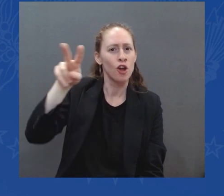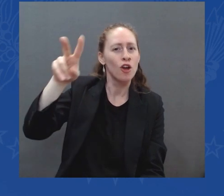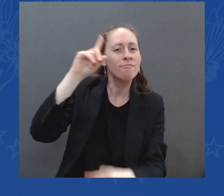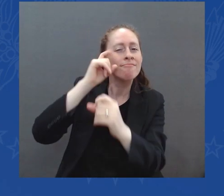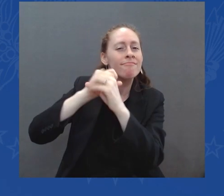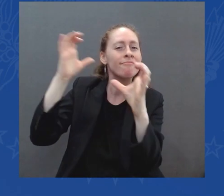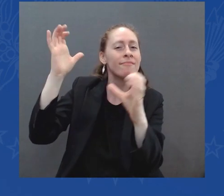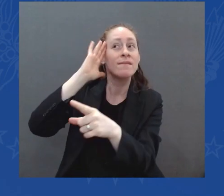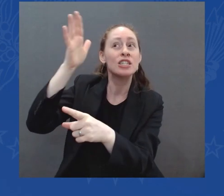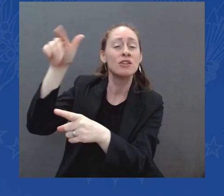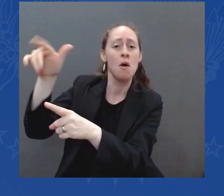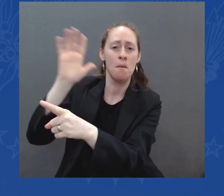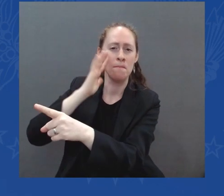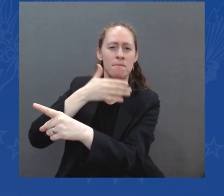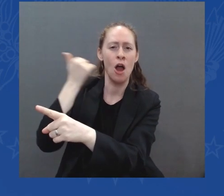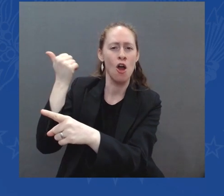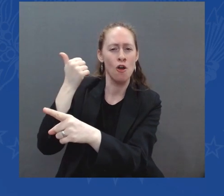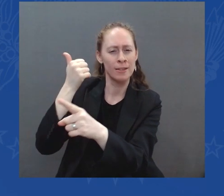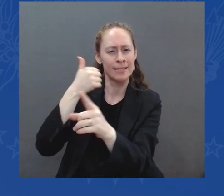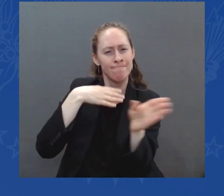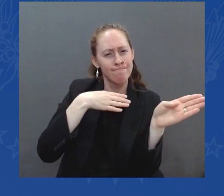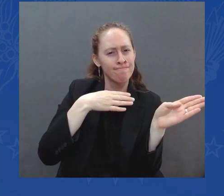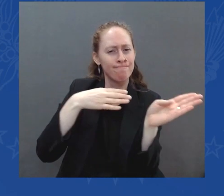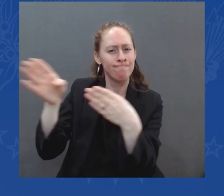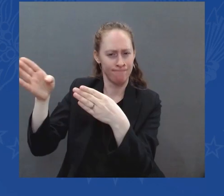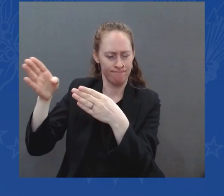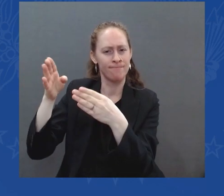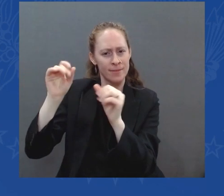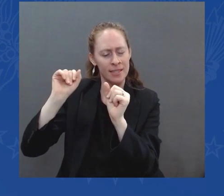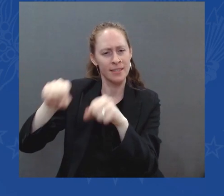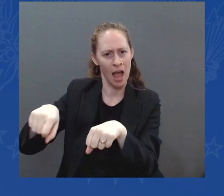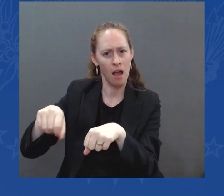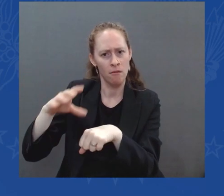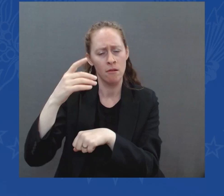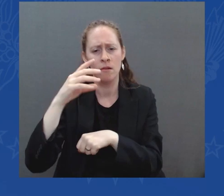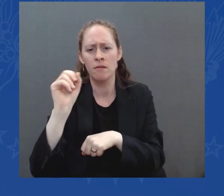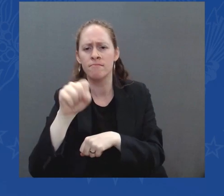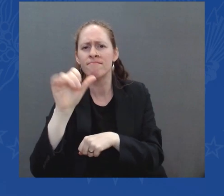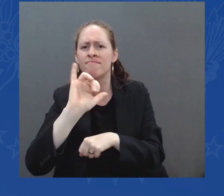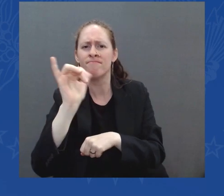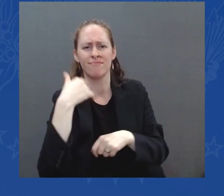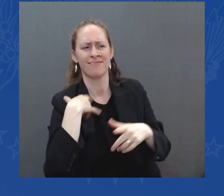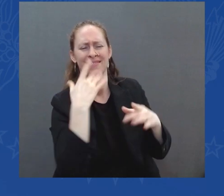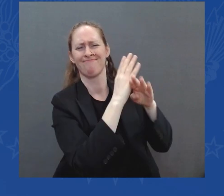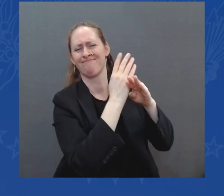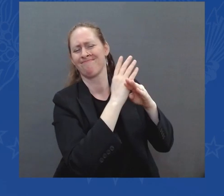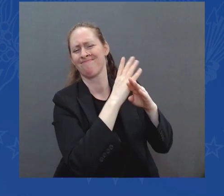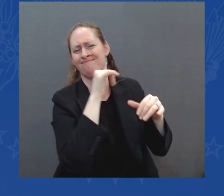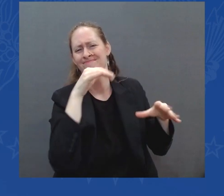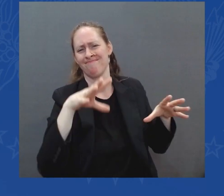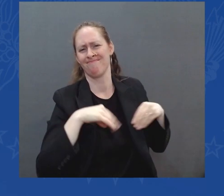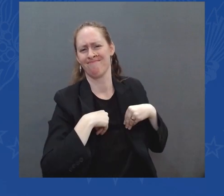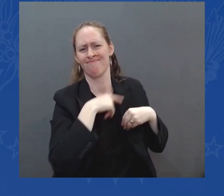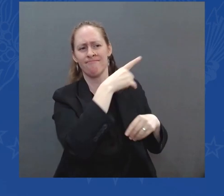We stand up for who those who are -- who are ready to unite. Unite with us, the United States of America.